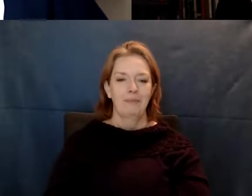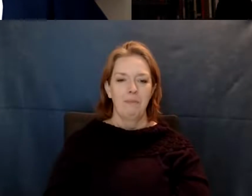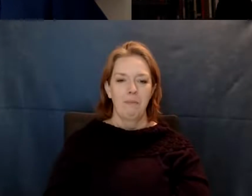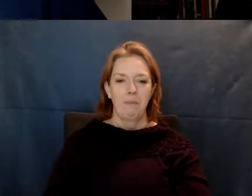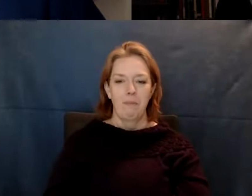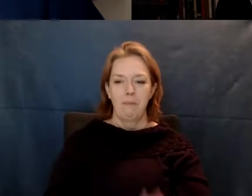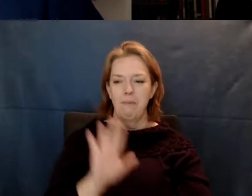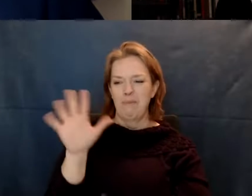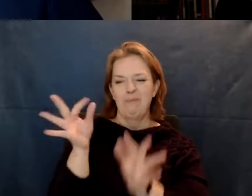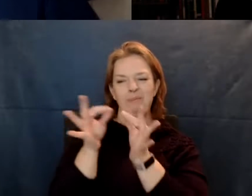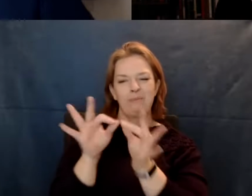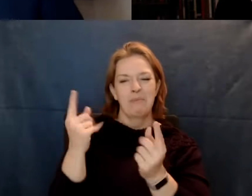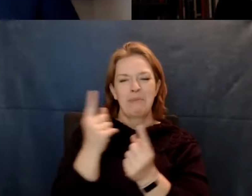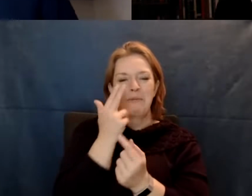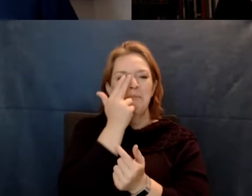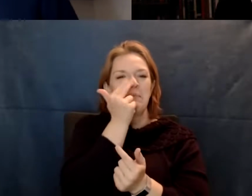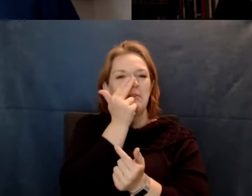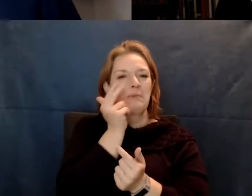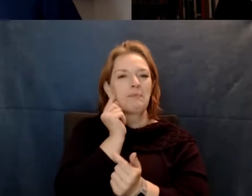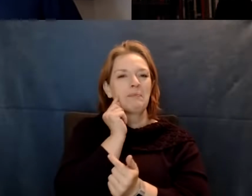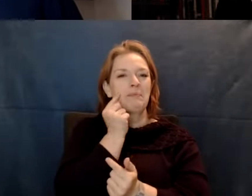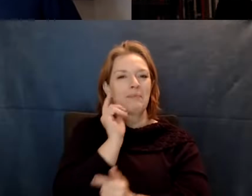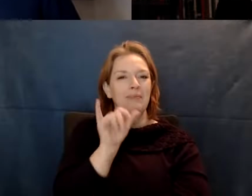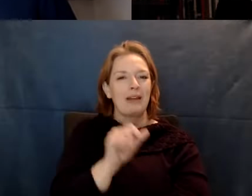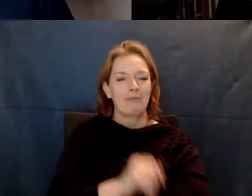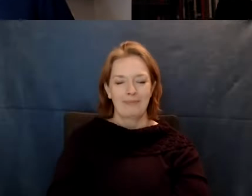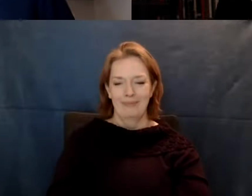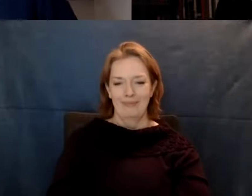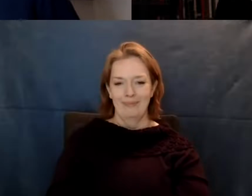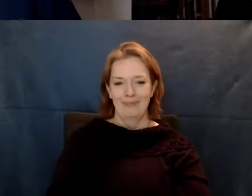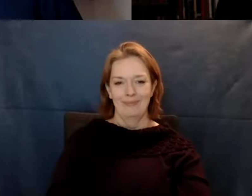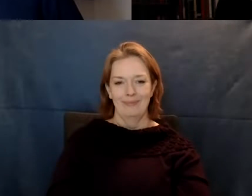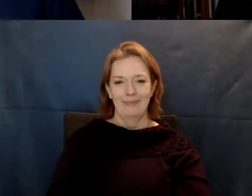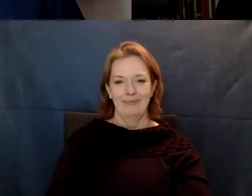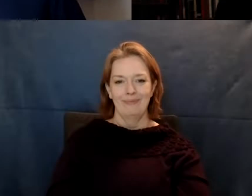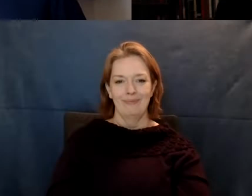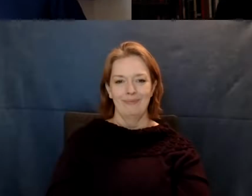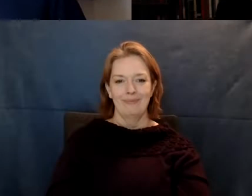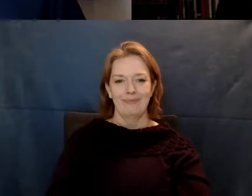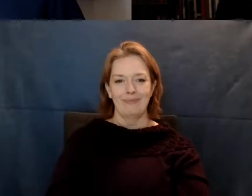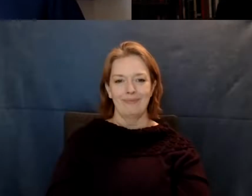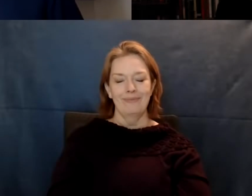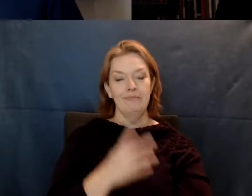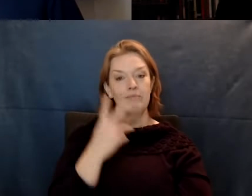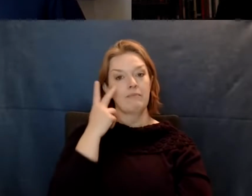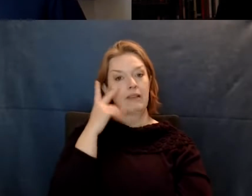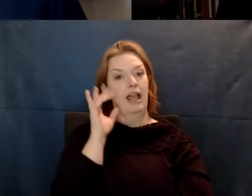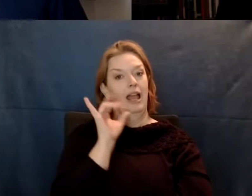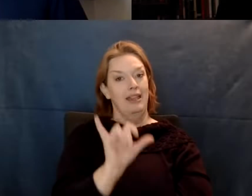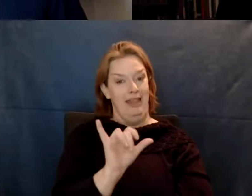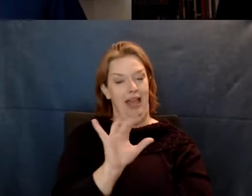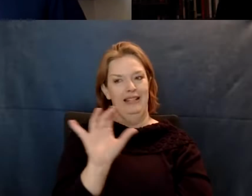up on their signs, and so seeing that kind of personality come through in the signage